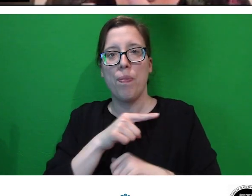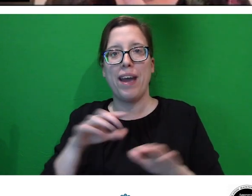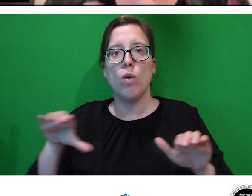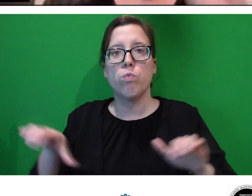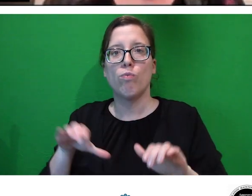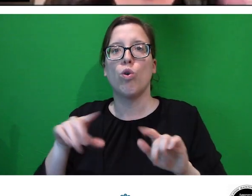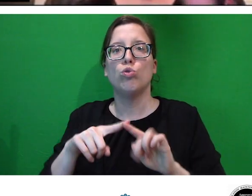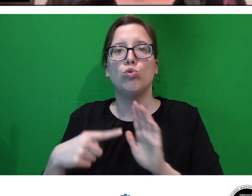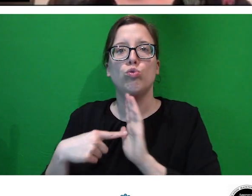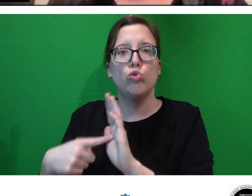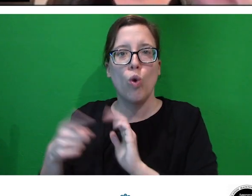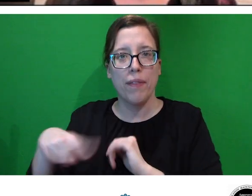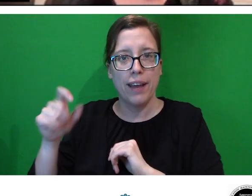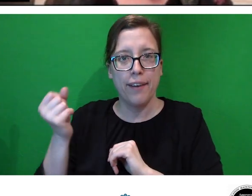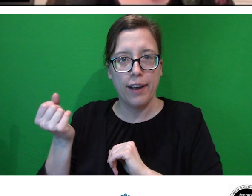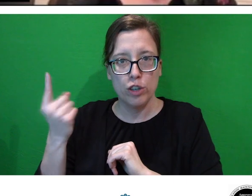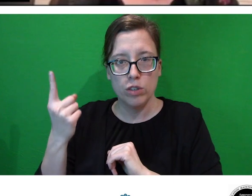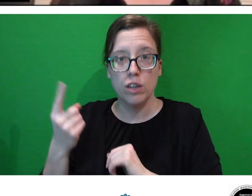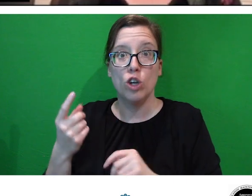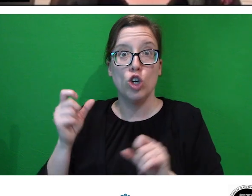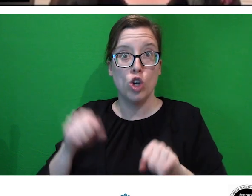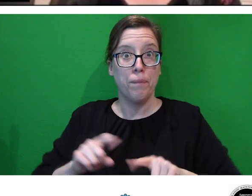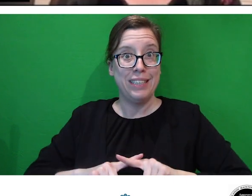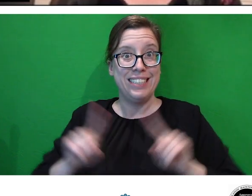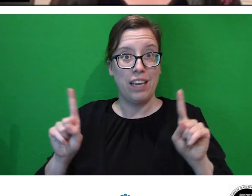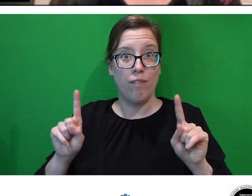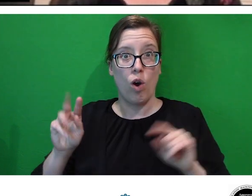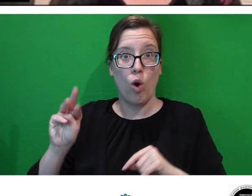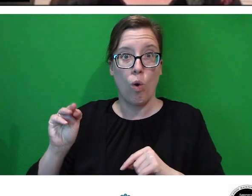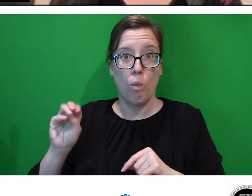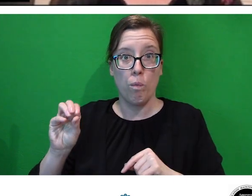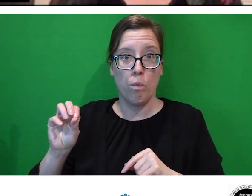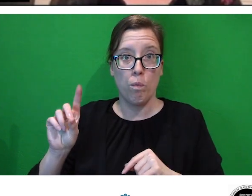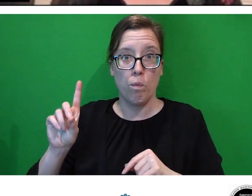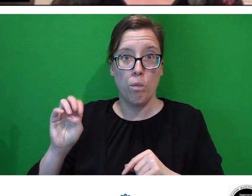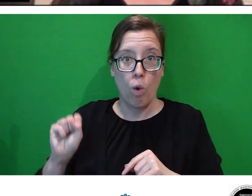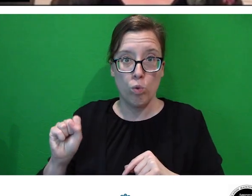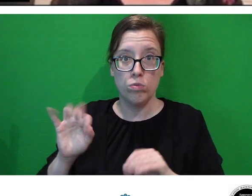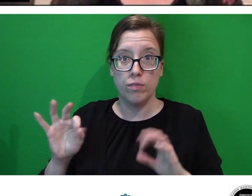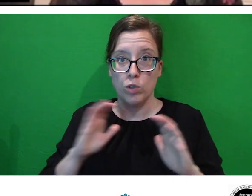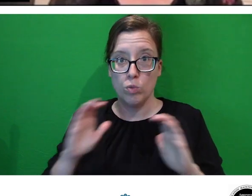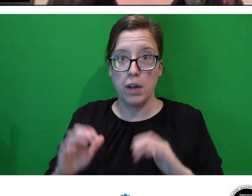from the lesson, the teacher, the peers. How he's going to perform to show you